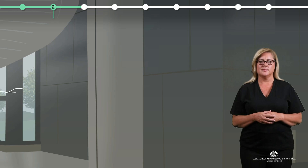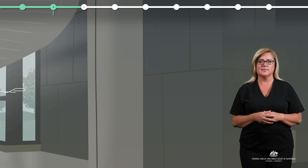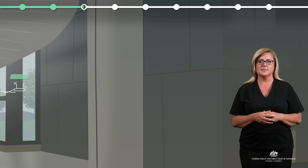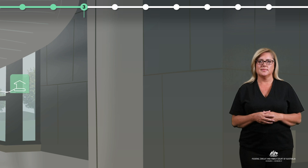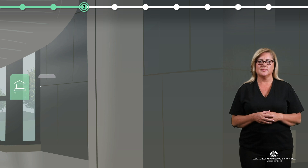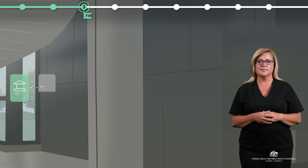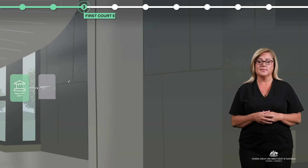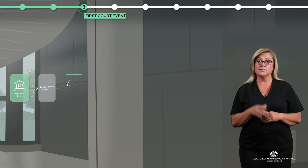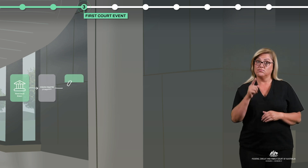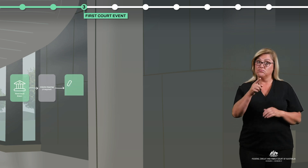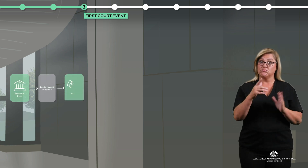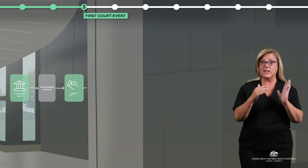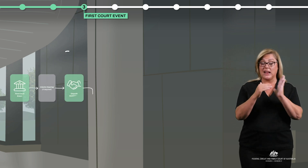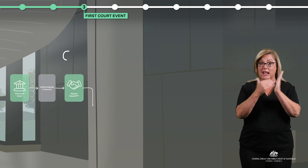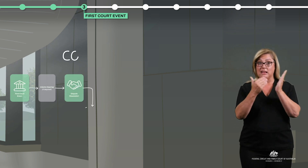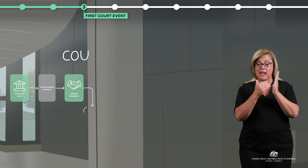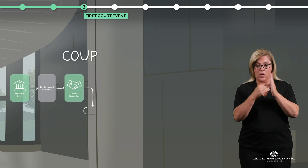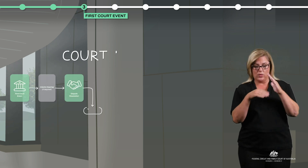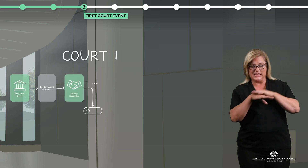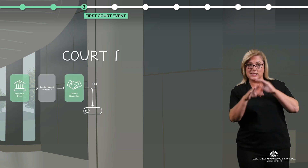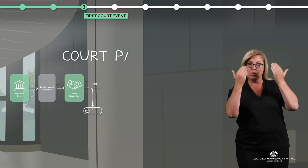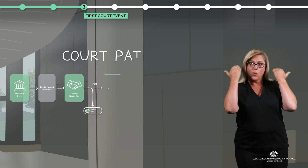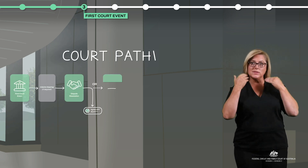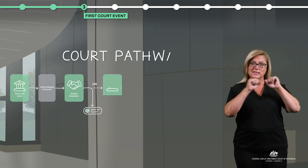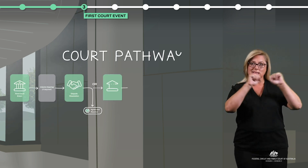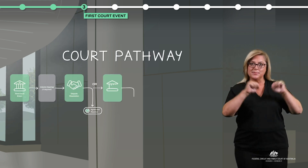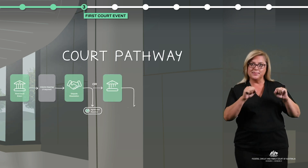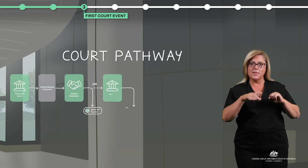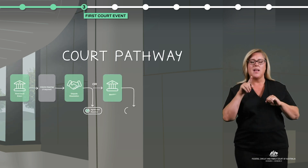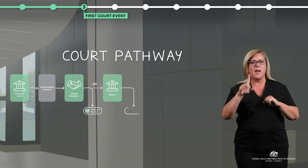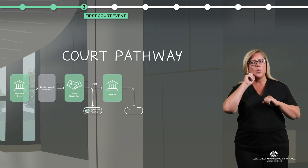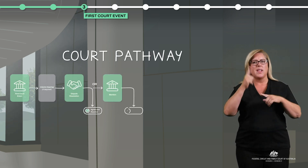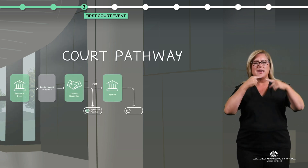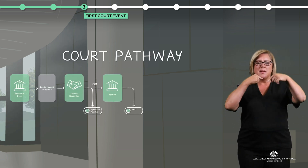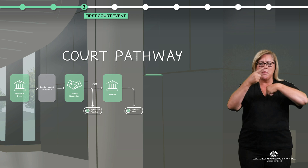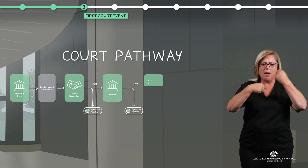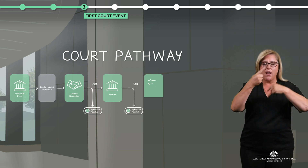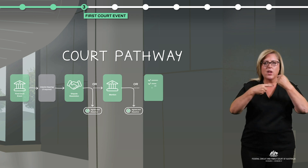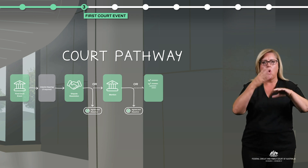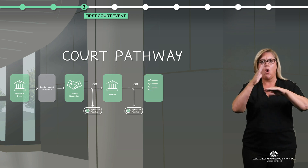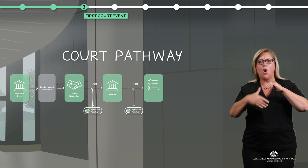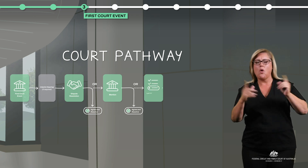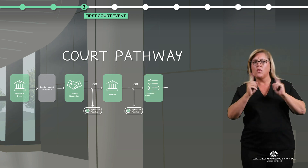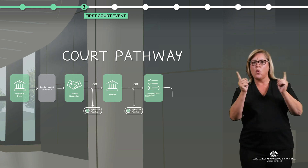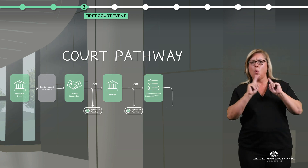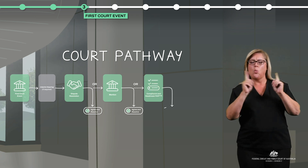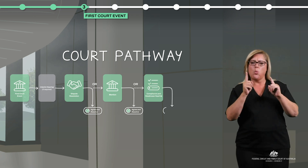So now you’re in the Court system I’m going to walk you through what a general Court pathway might look like.